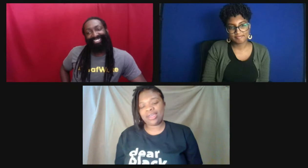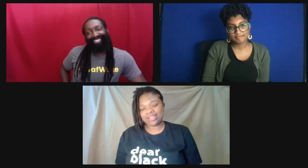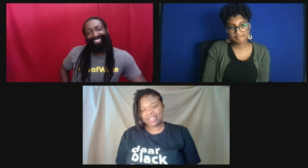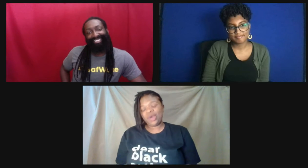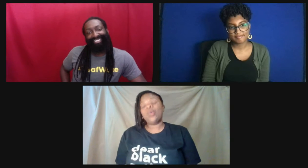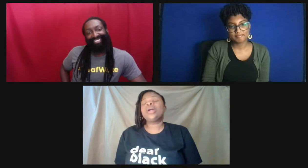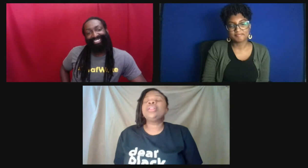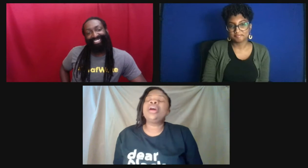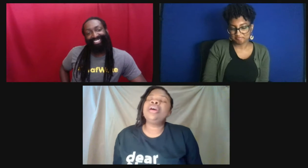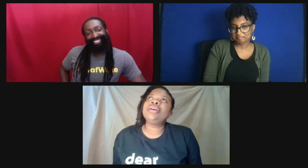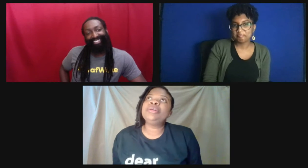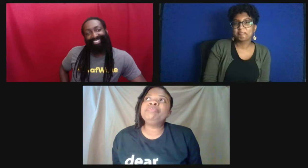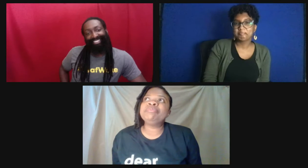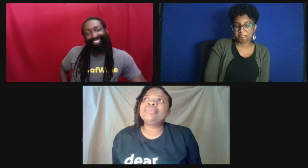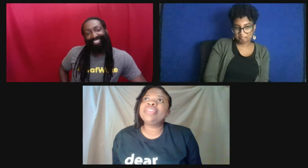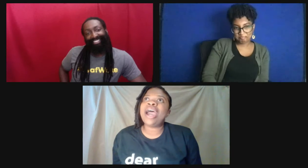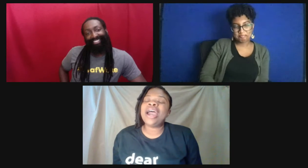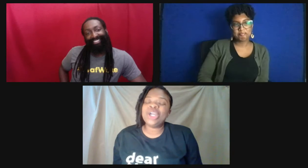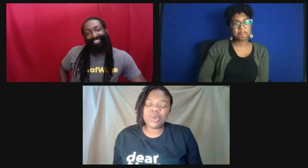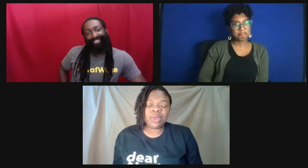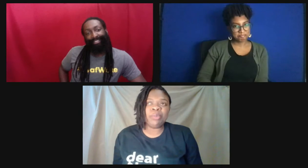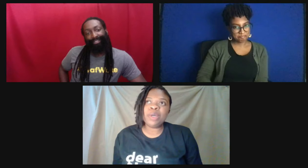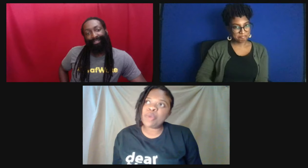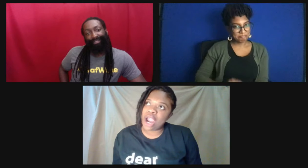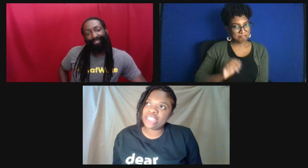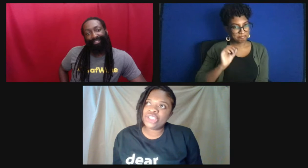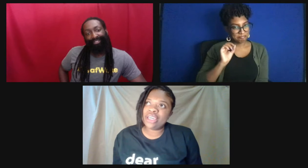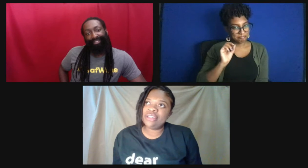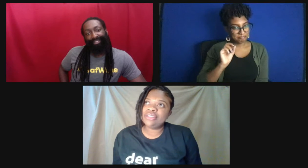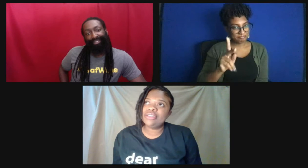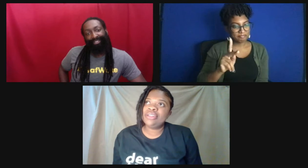Okay, well, the Ikouii Book Project.